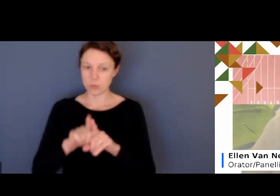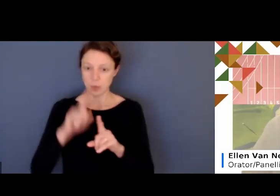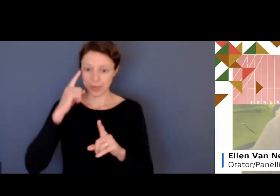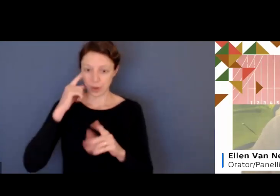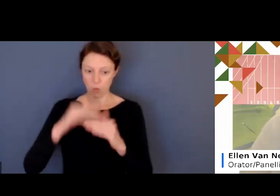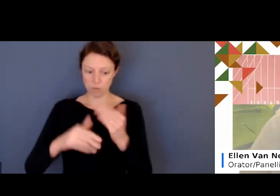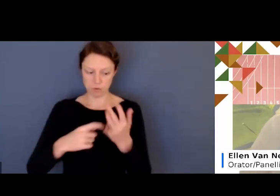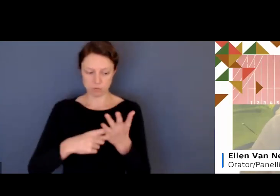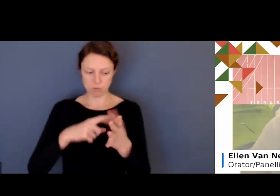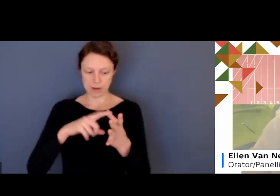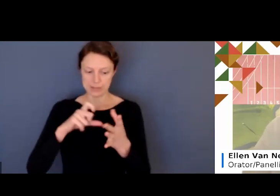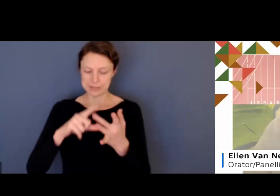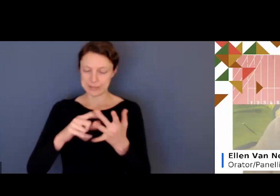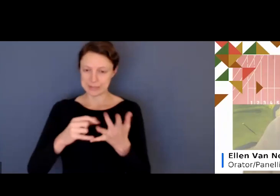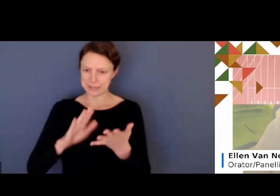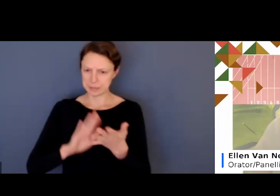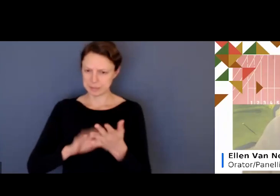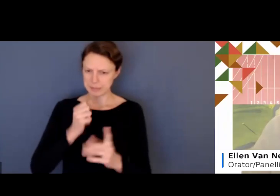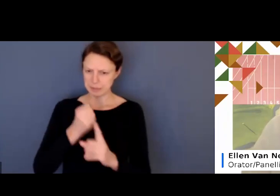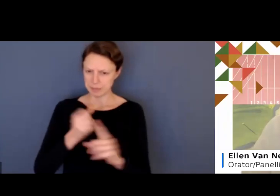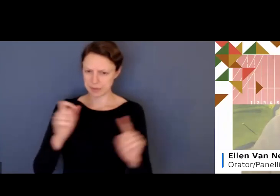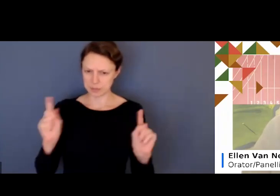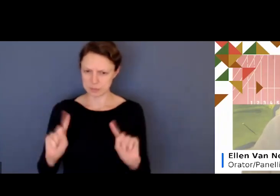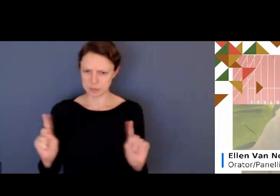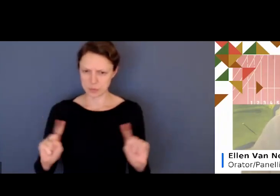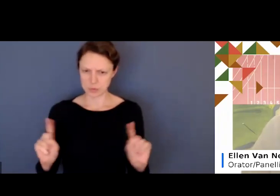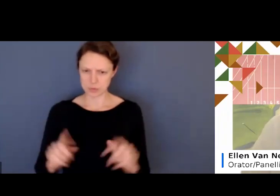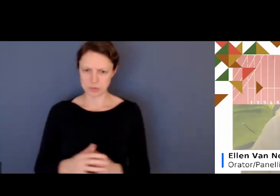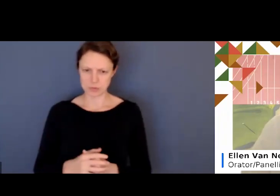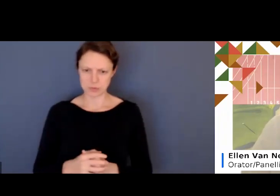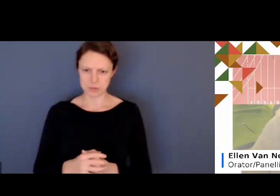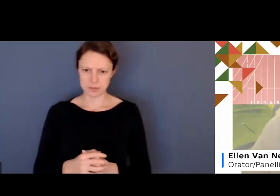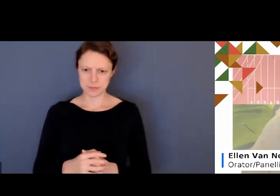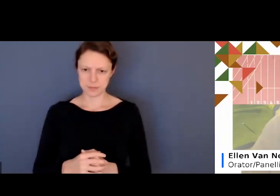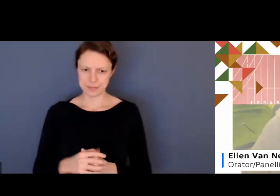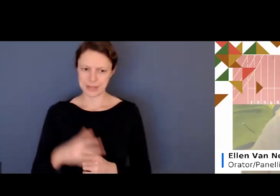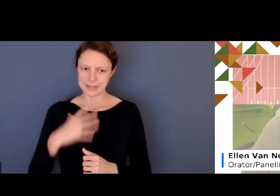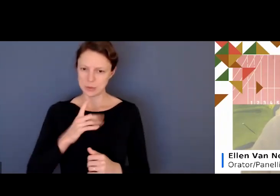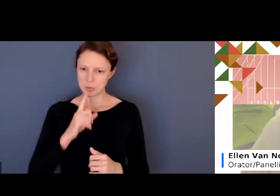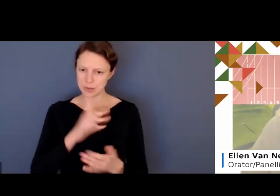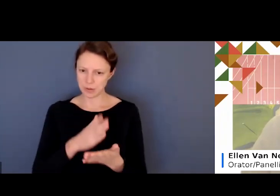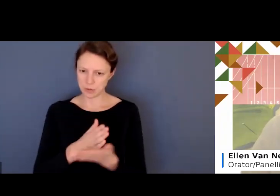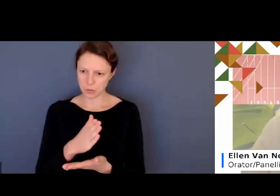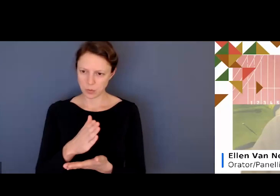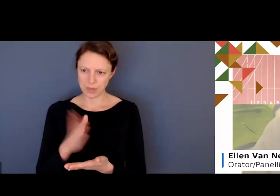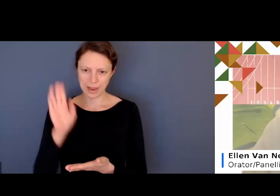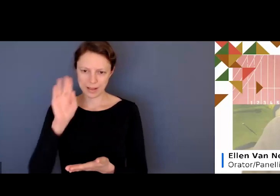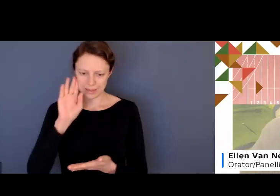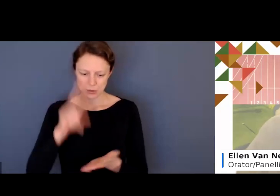and truth telling and listening to the voices of victims. What does racism